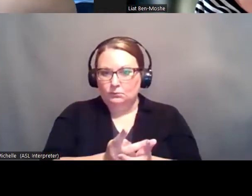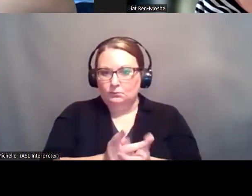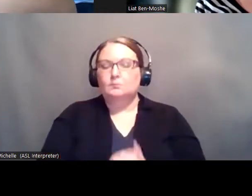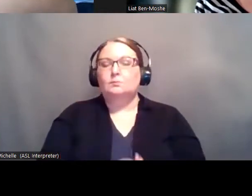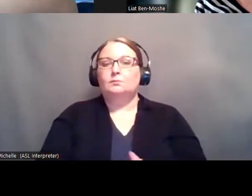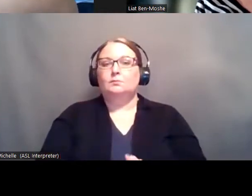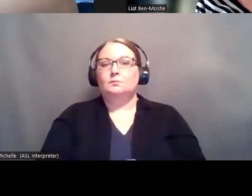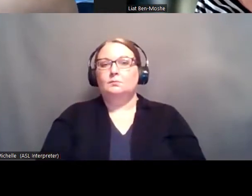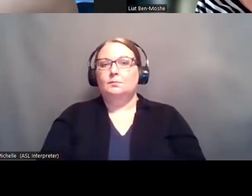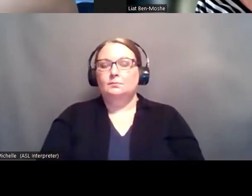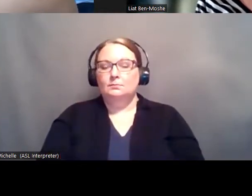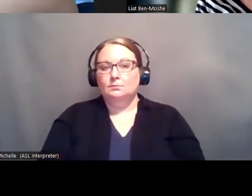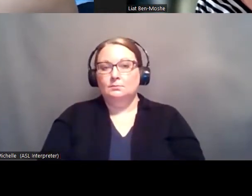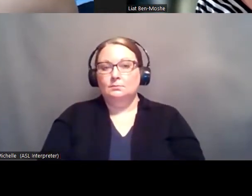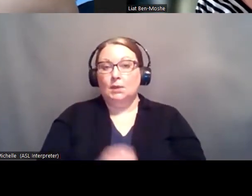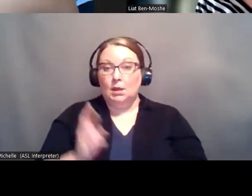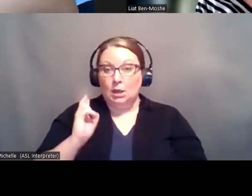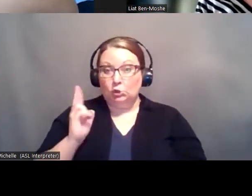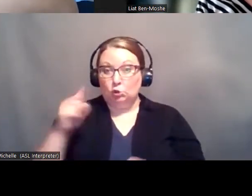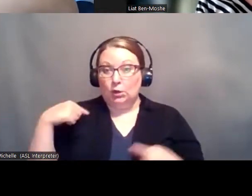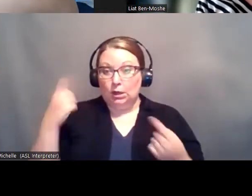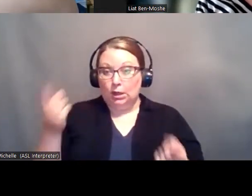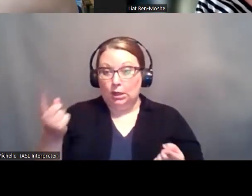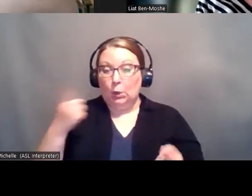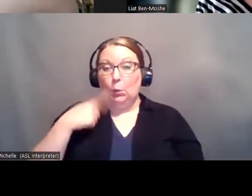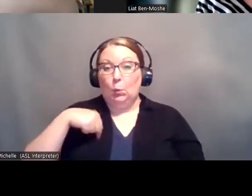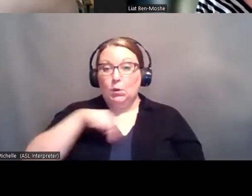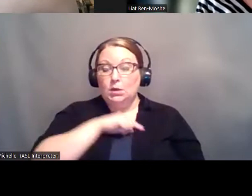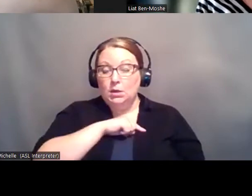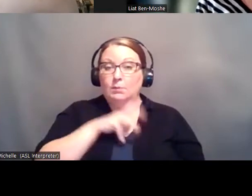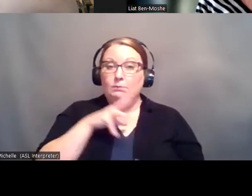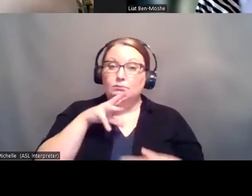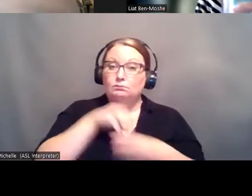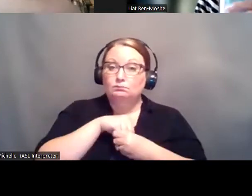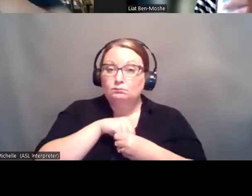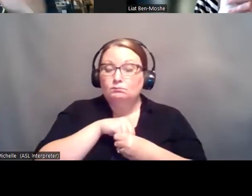And historically, we've been part of this larger group